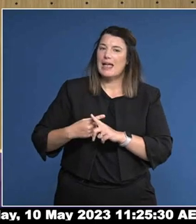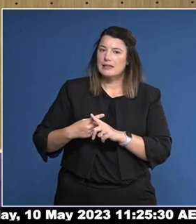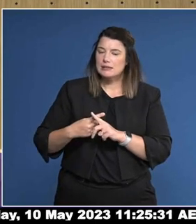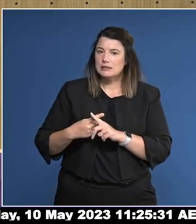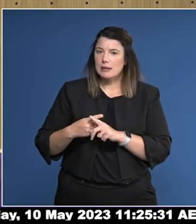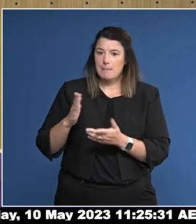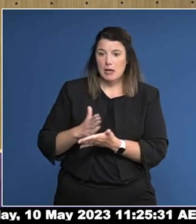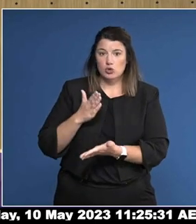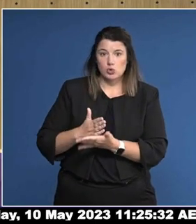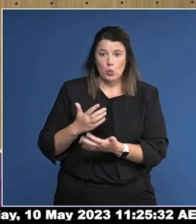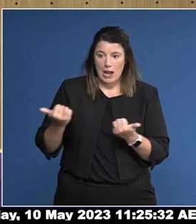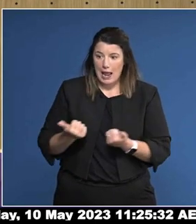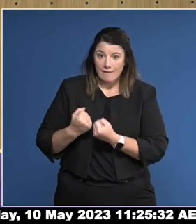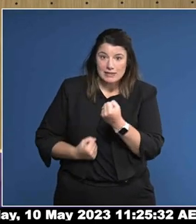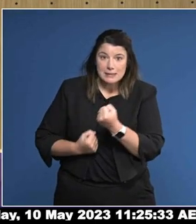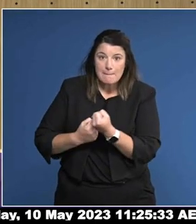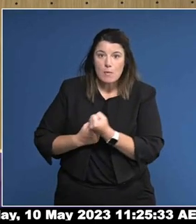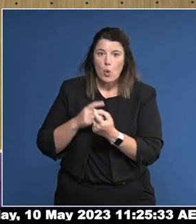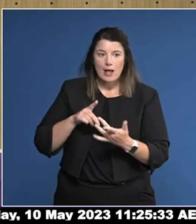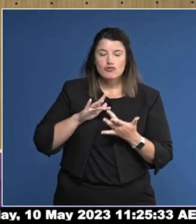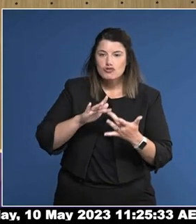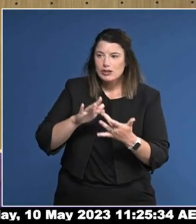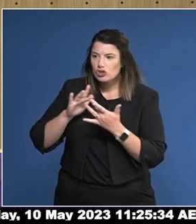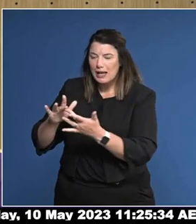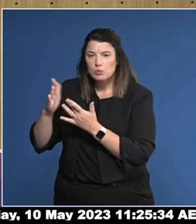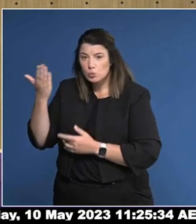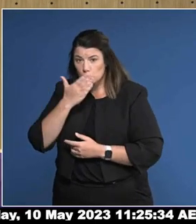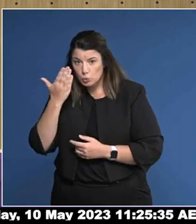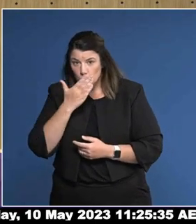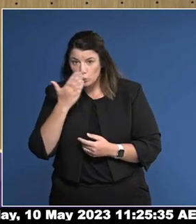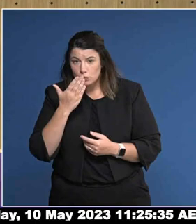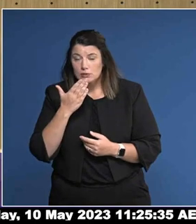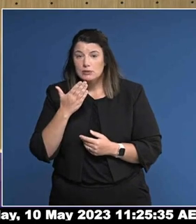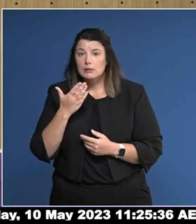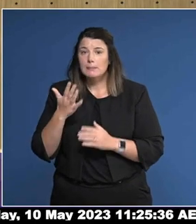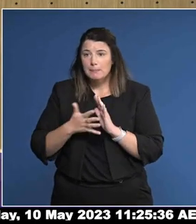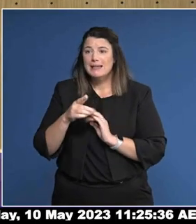supports and reaching out to schools so that they were able to communicate proactively